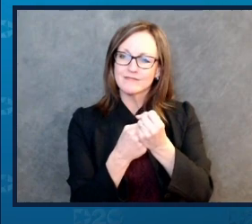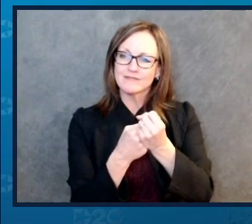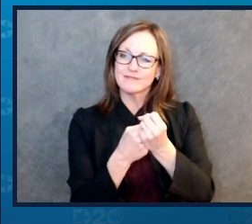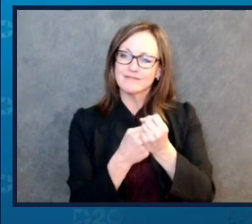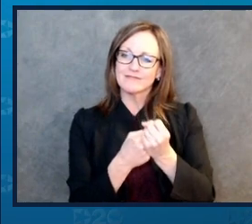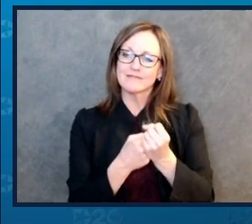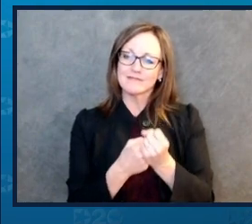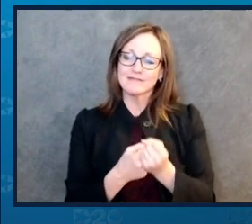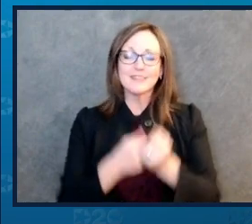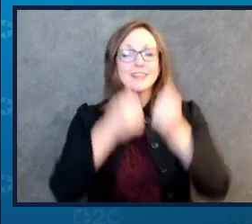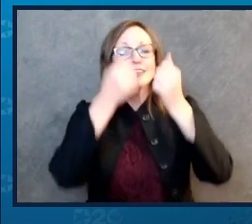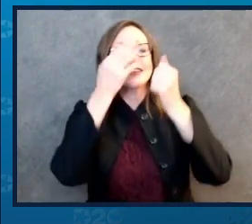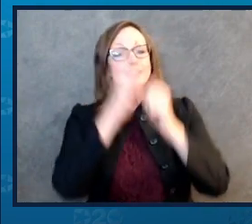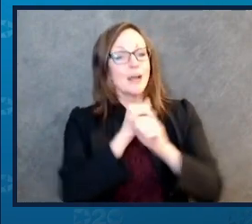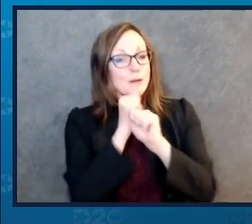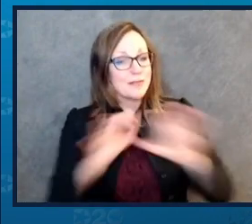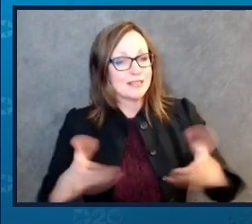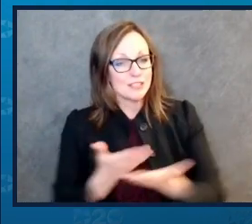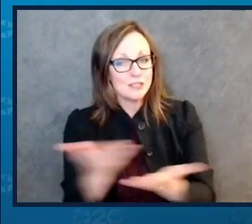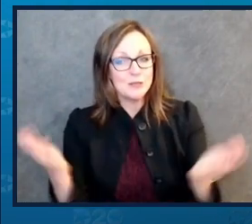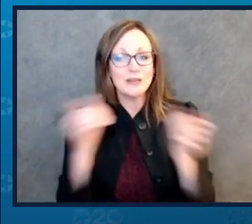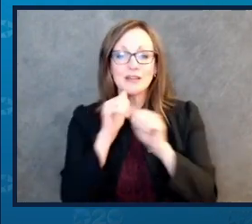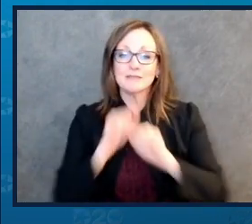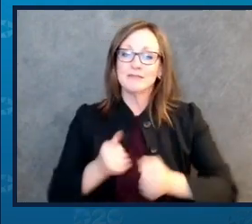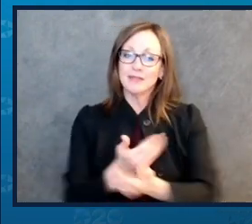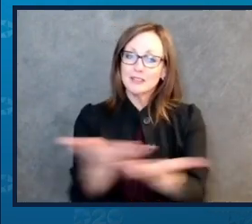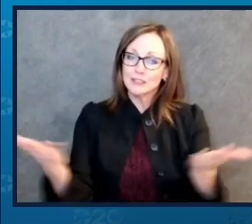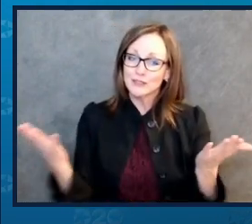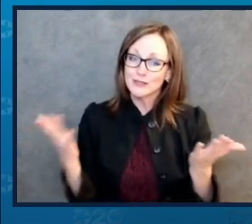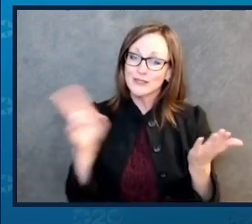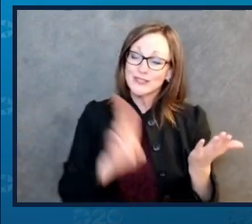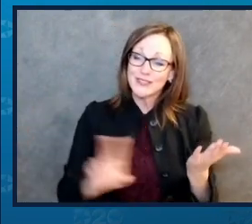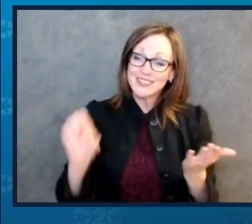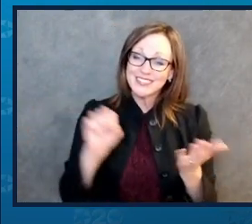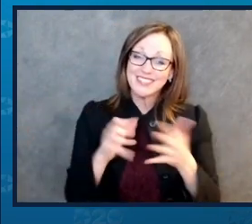GOD BLESS YOU. MAY GOD BLESS THE UNITED STATES OF AMERICA.